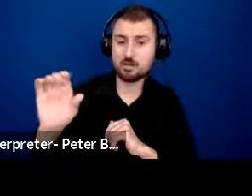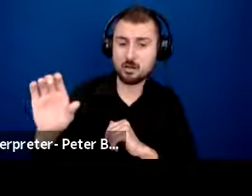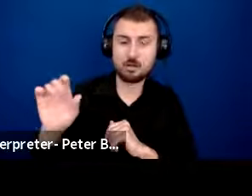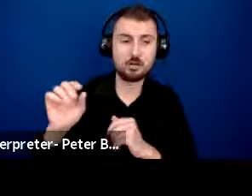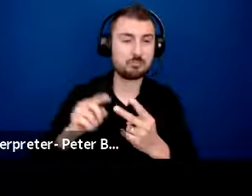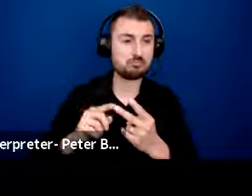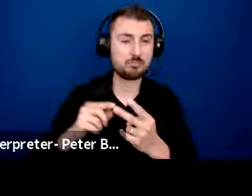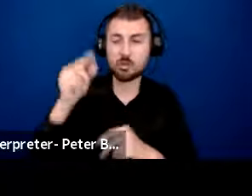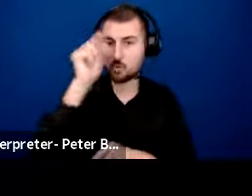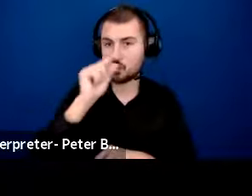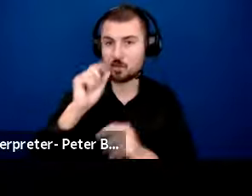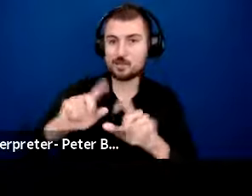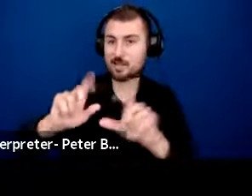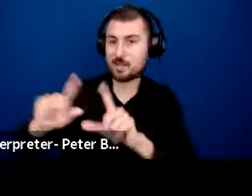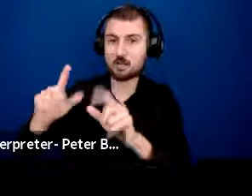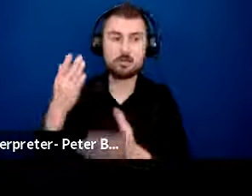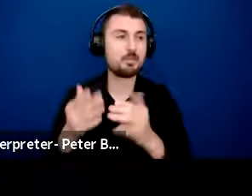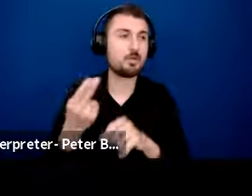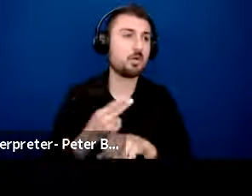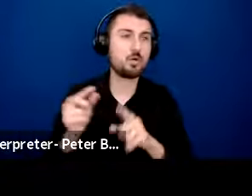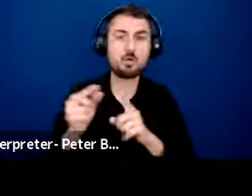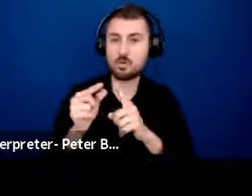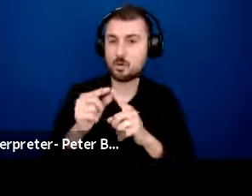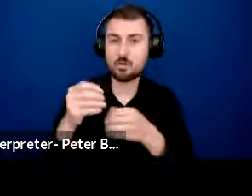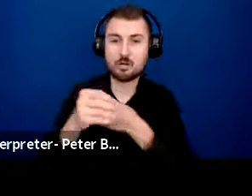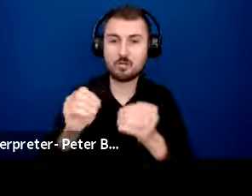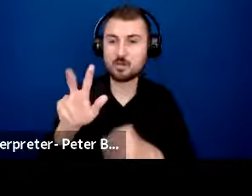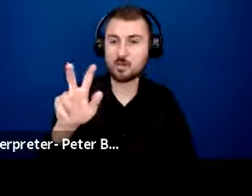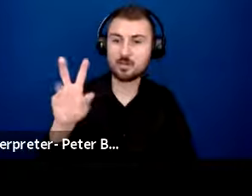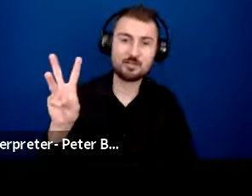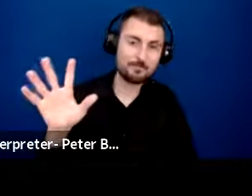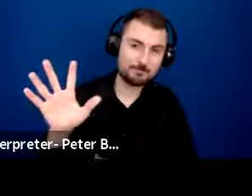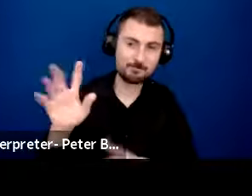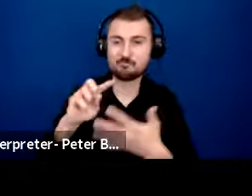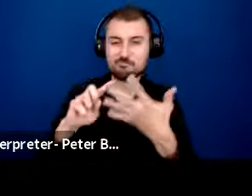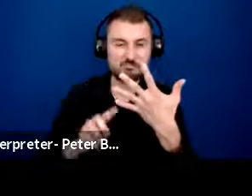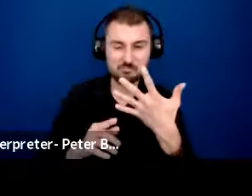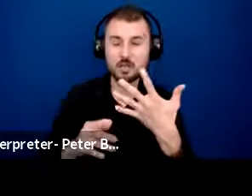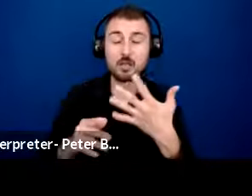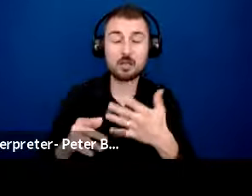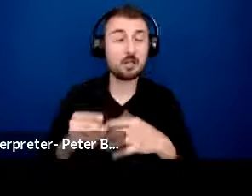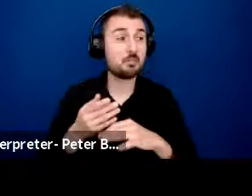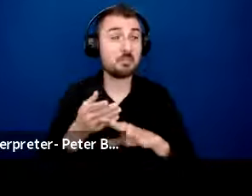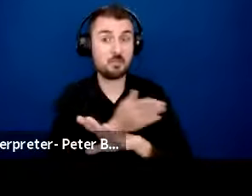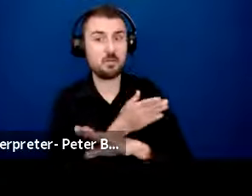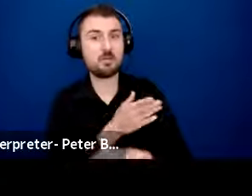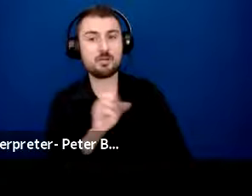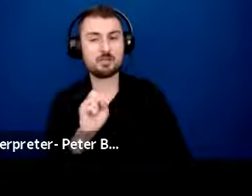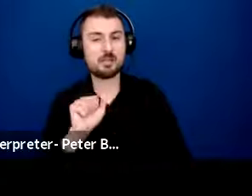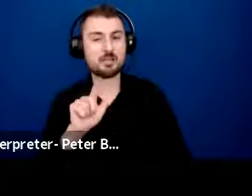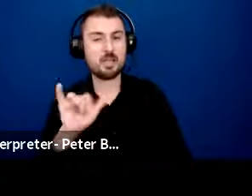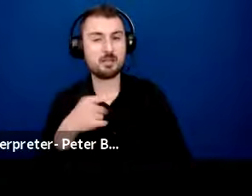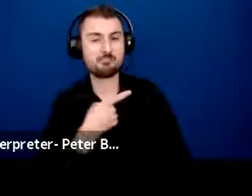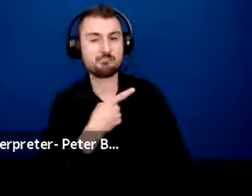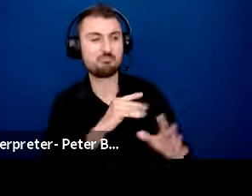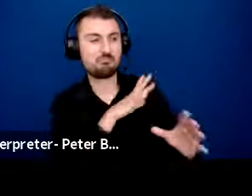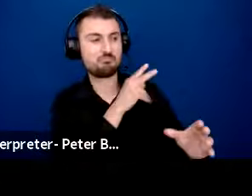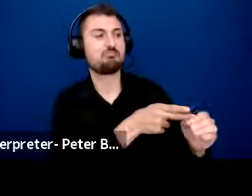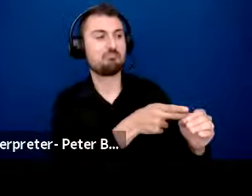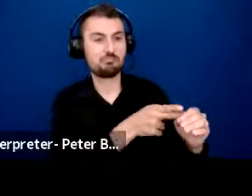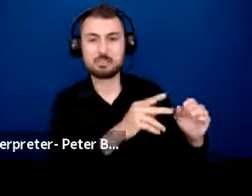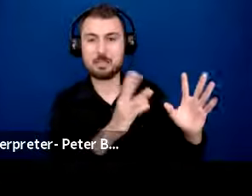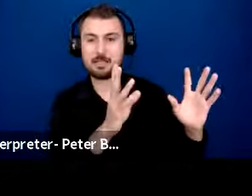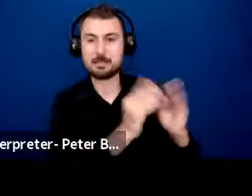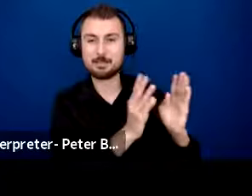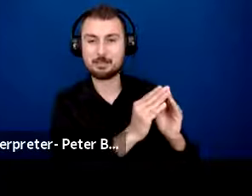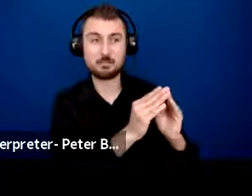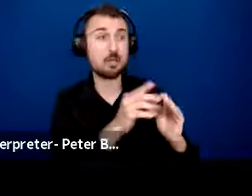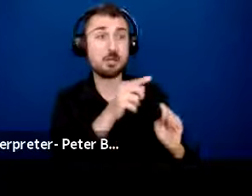So it doesn't have to be canvas if you wanted to you can use Google docs or slides